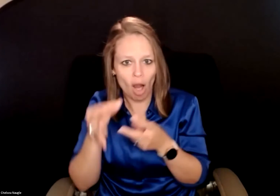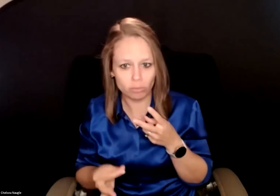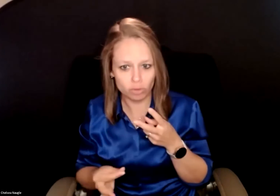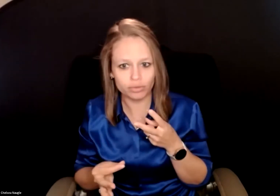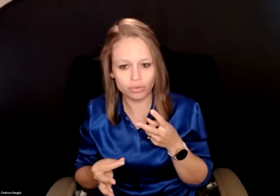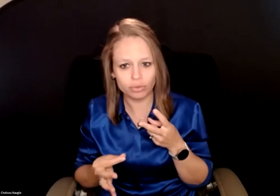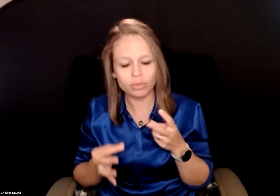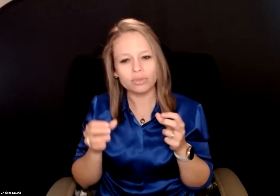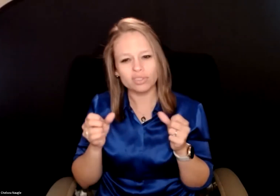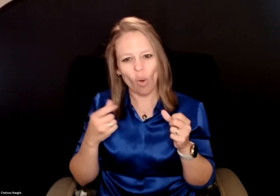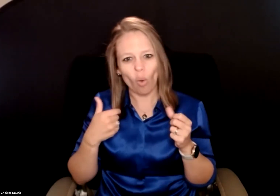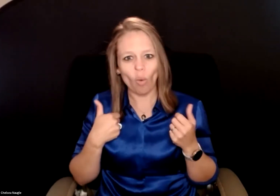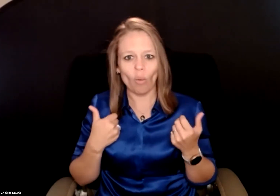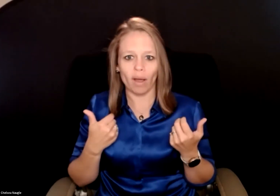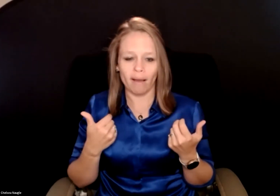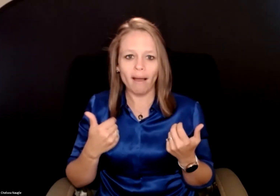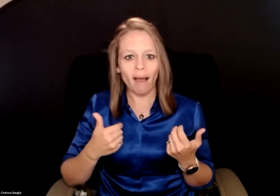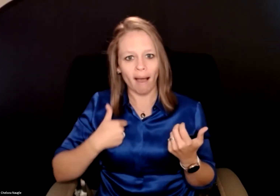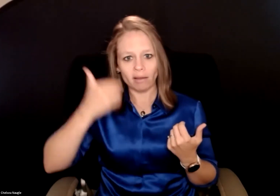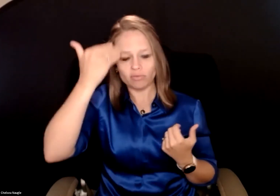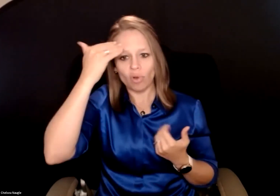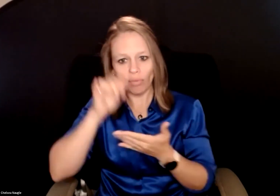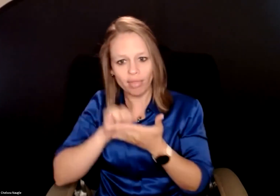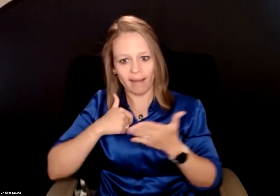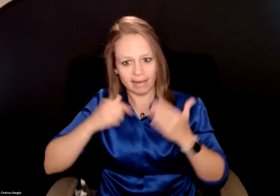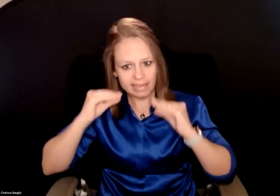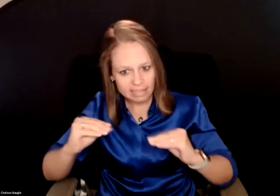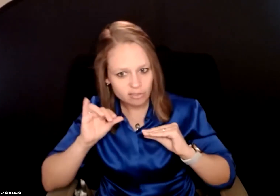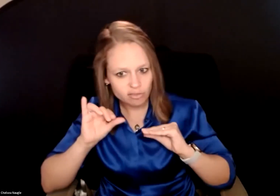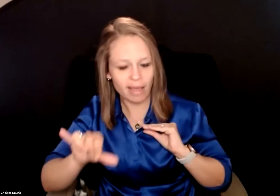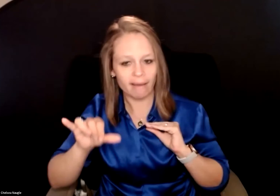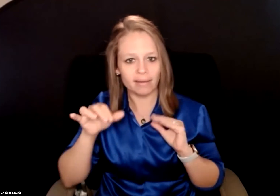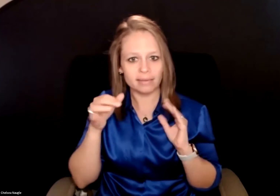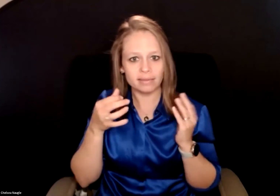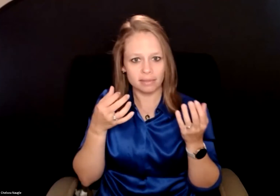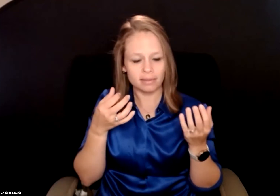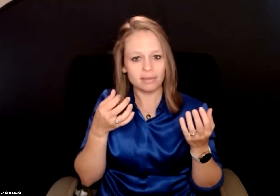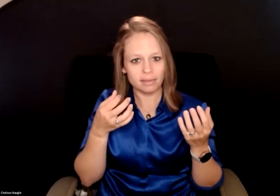A healthier diet for your labor and all of those things. And also reducing your use.